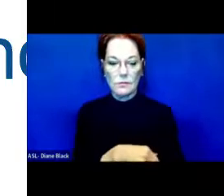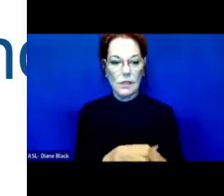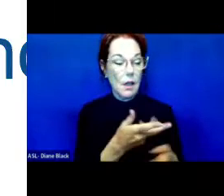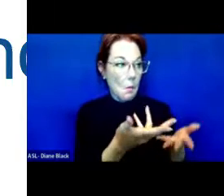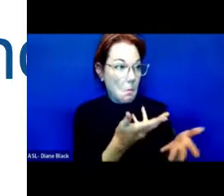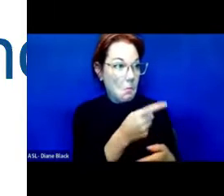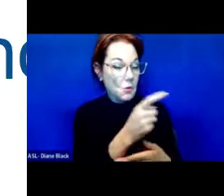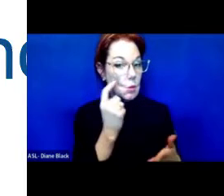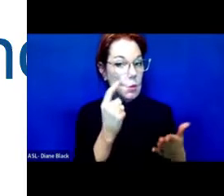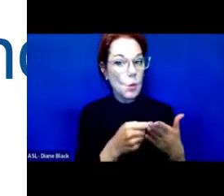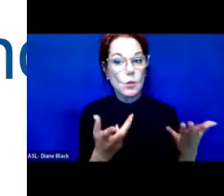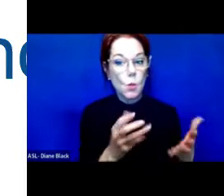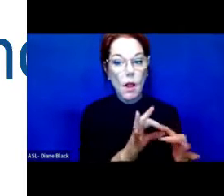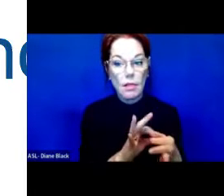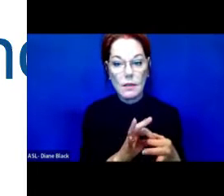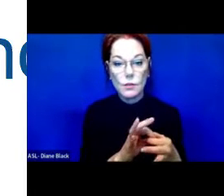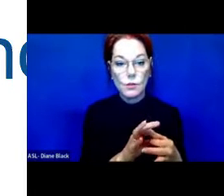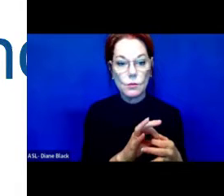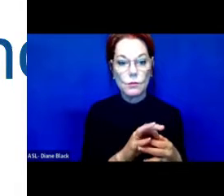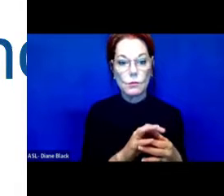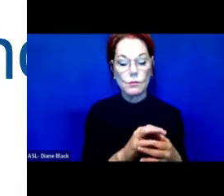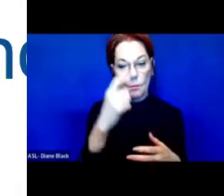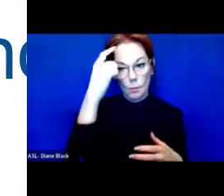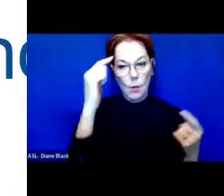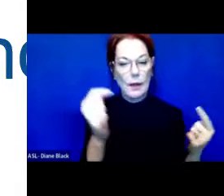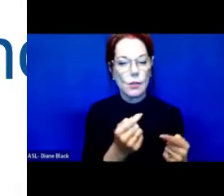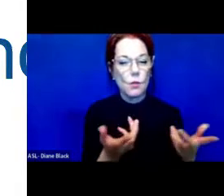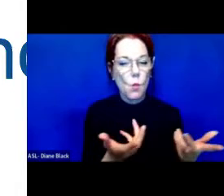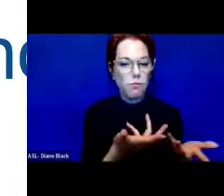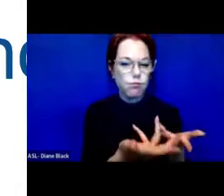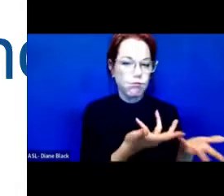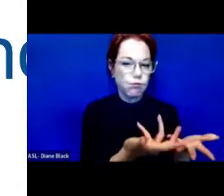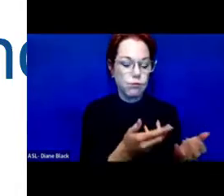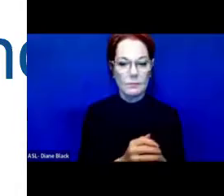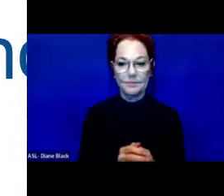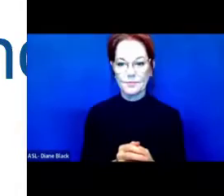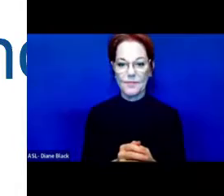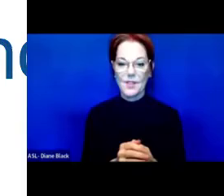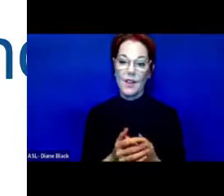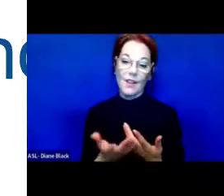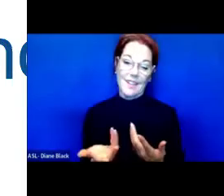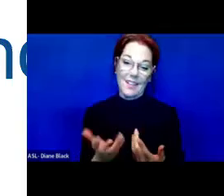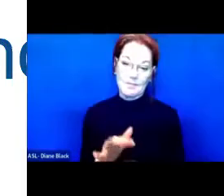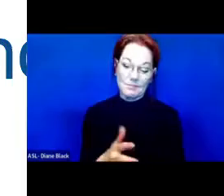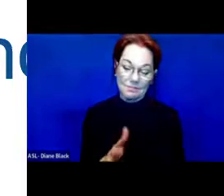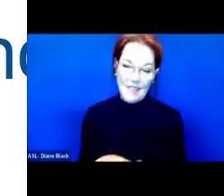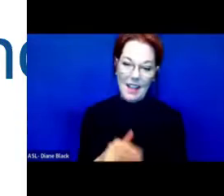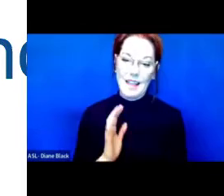brain injury and what they what we could be doing differently. So those that's sort of our methods and how we got to where